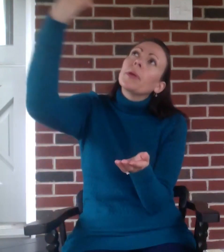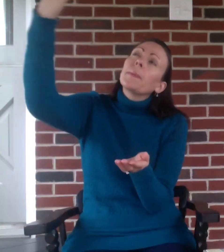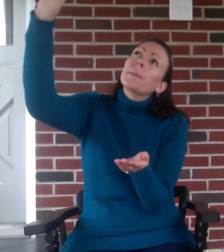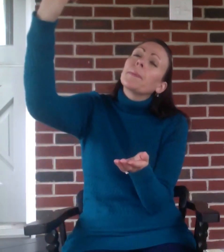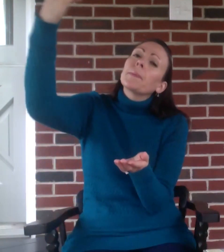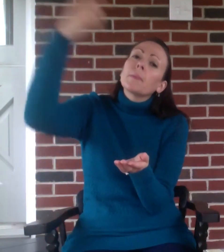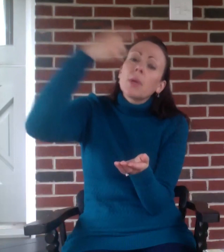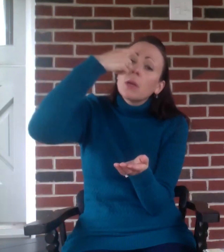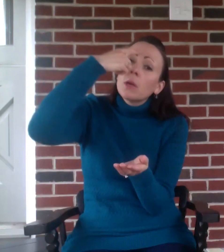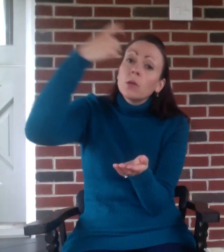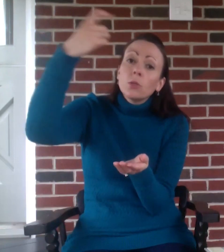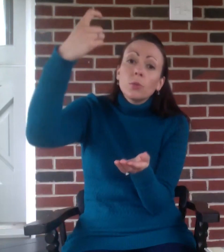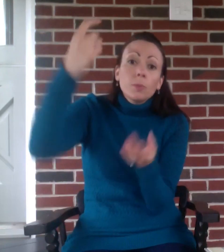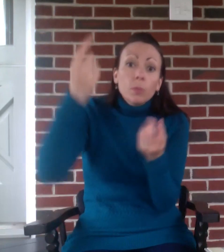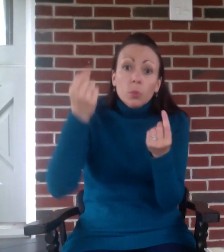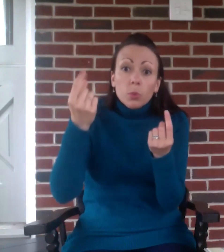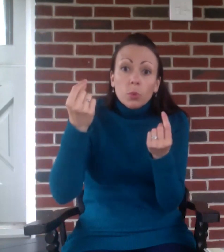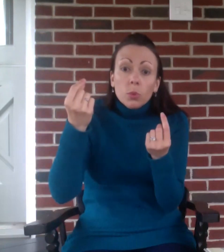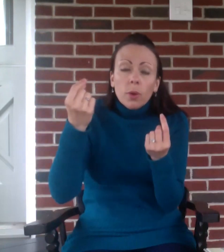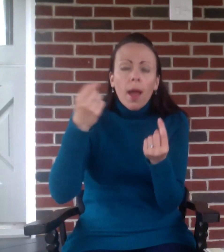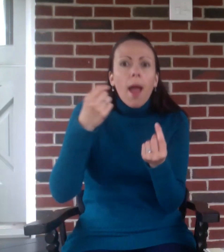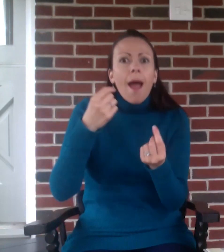full of wild animals.